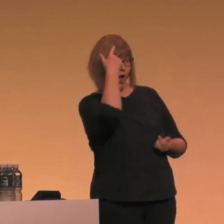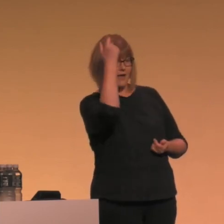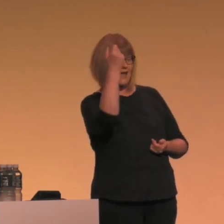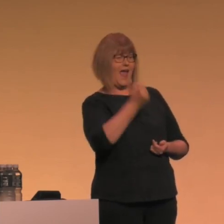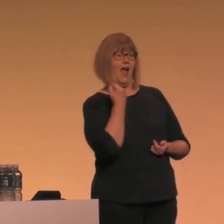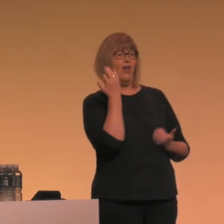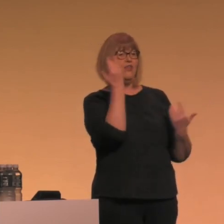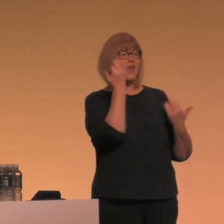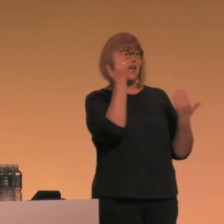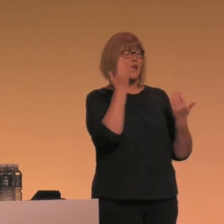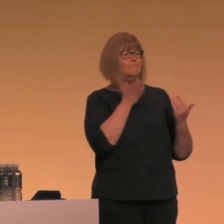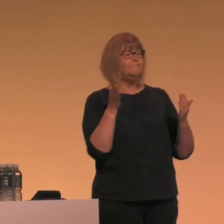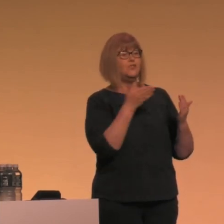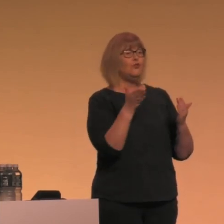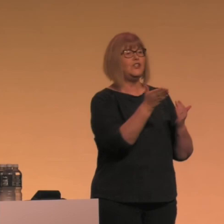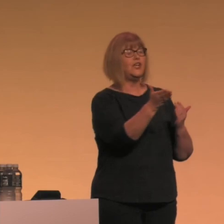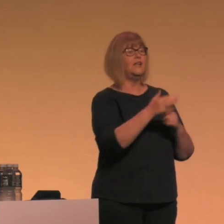We've tried to give you that indication in the report,